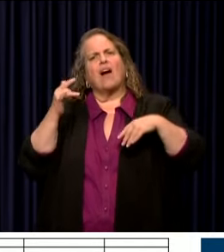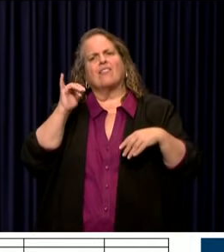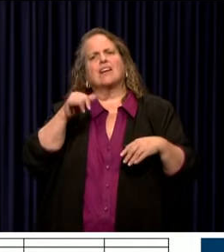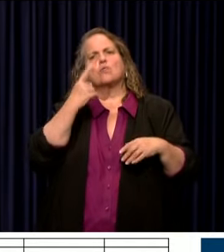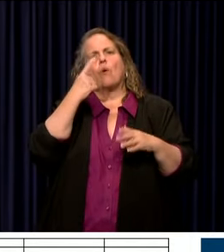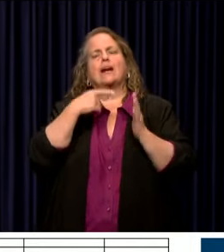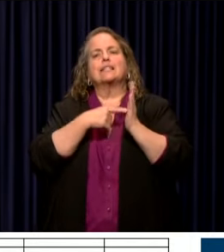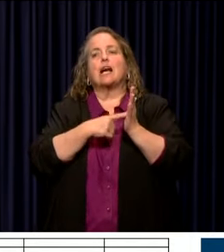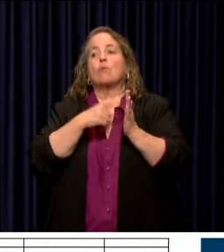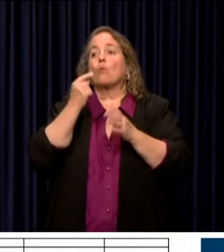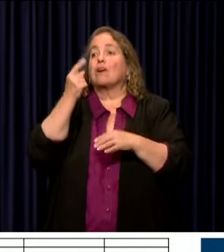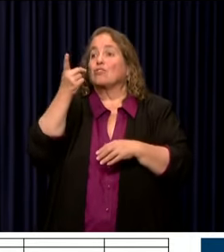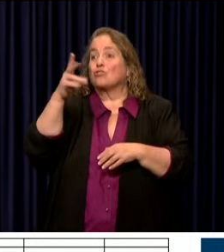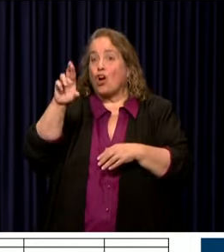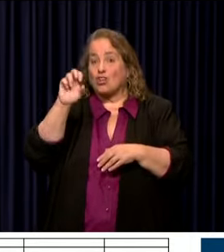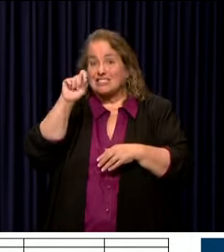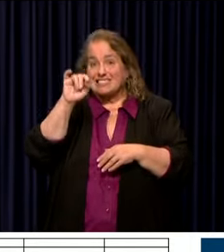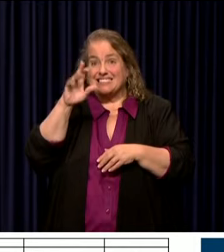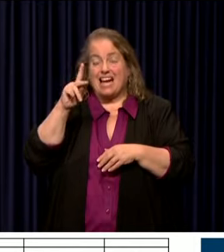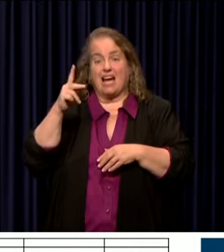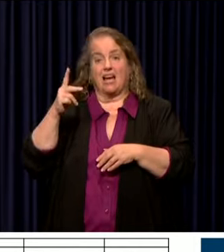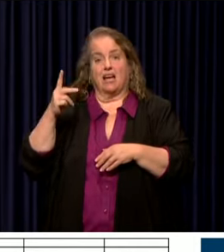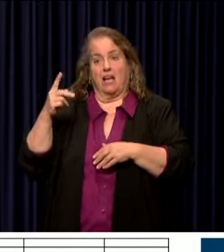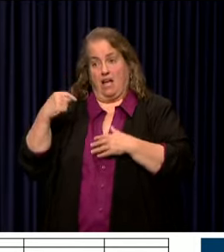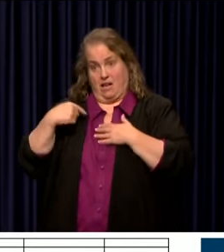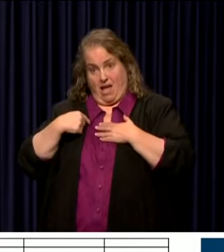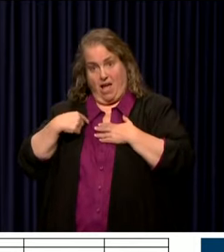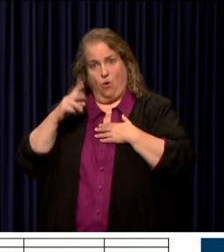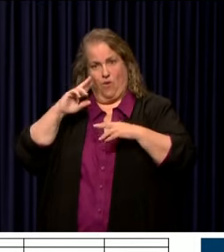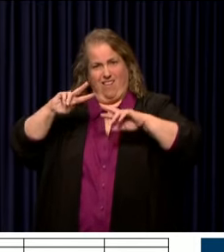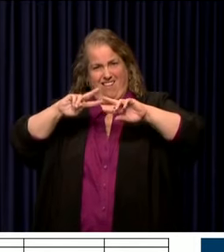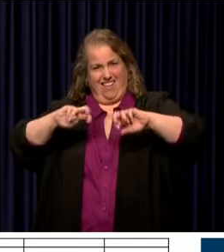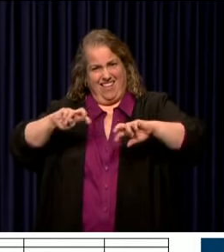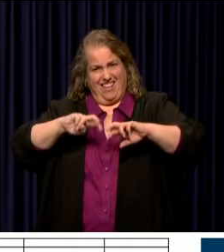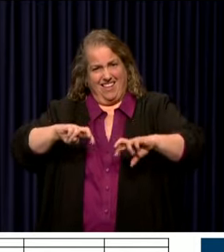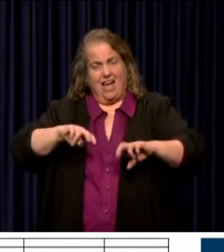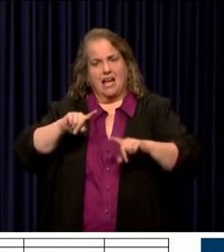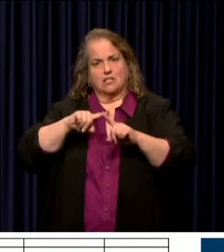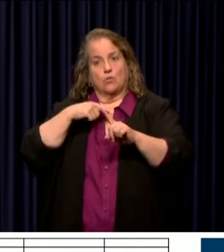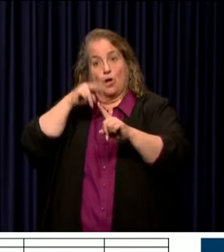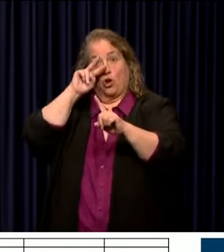WE NEED TO YOU KEEP IT UP. THIS THING CAN SPIKE UPWARDS